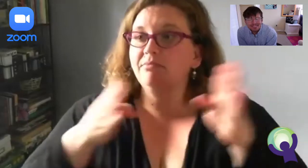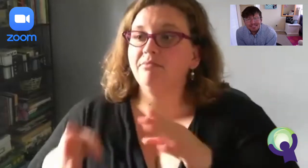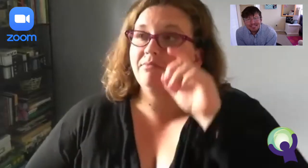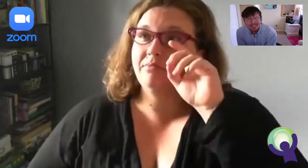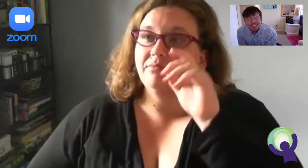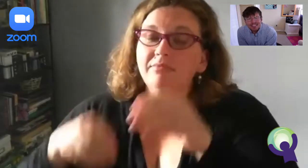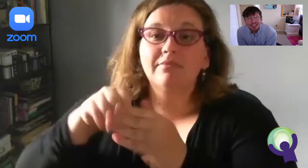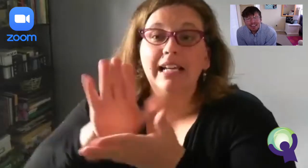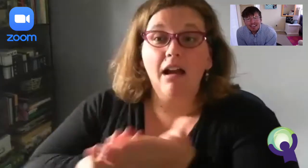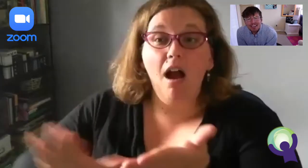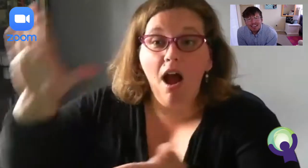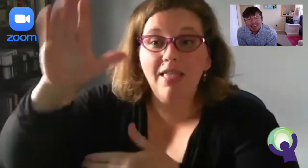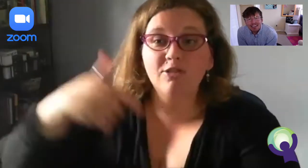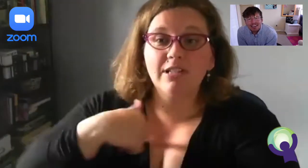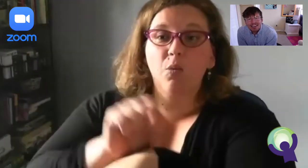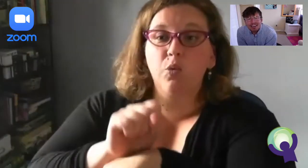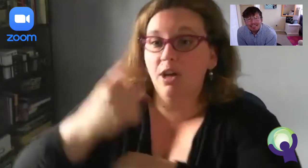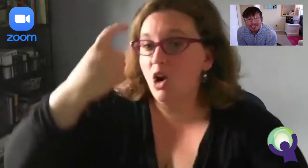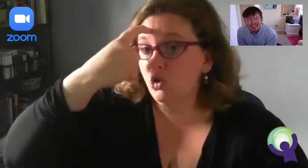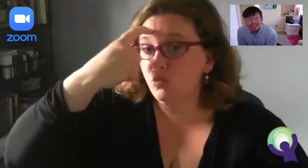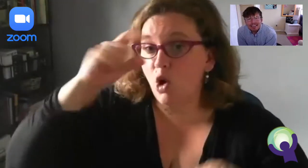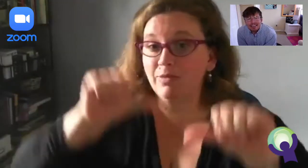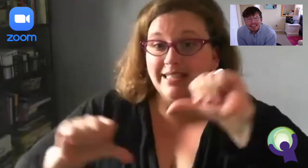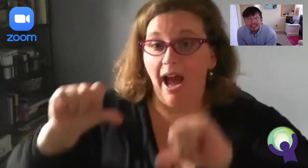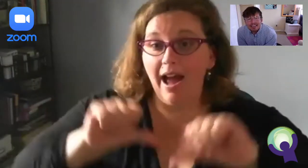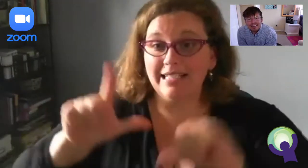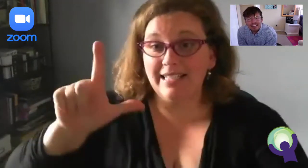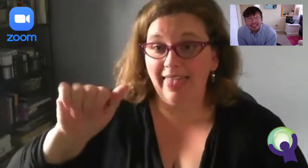Well sure, so first I started at the bookstore and then when I was at college